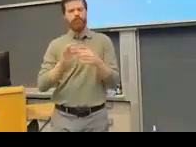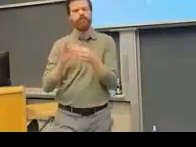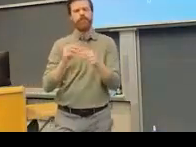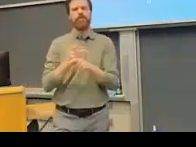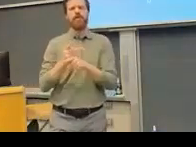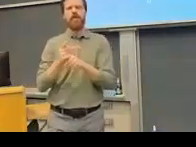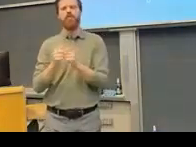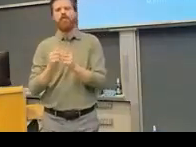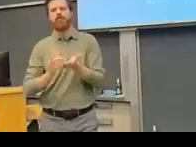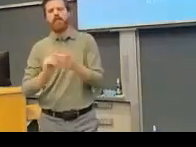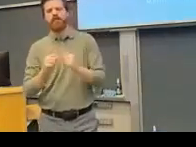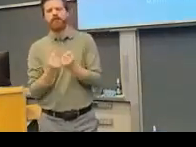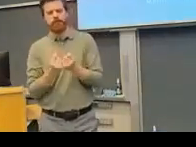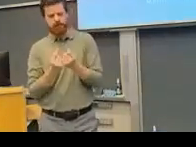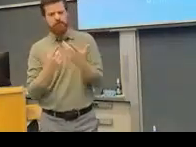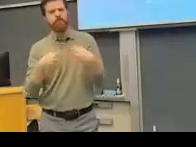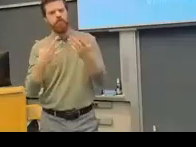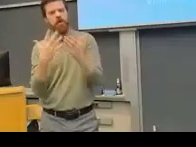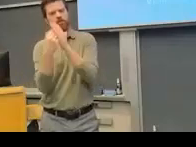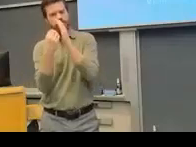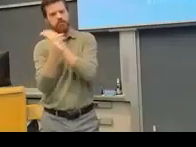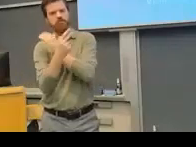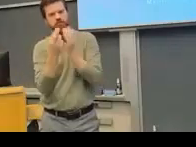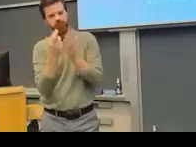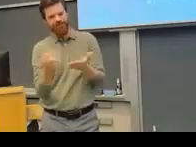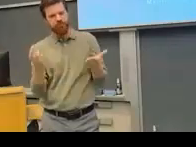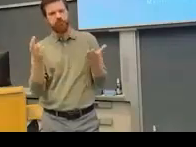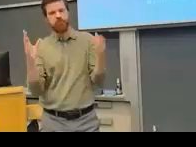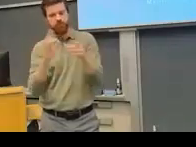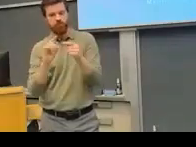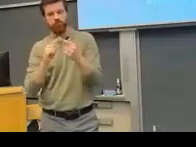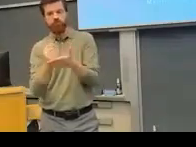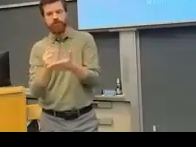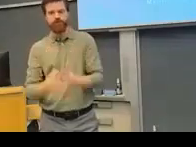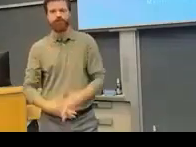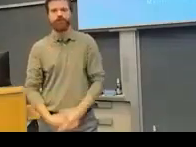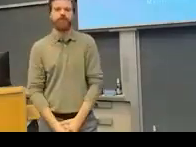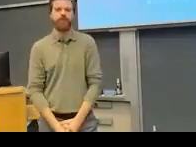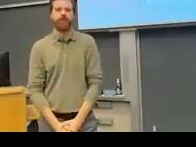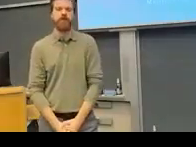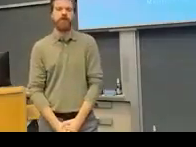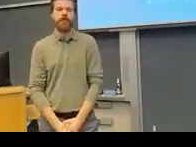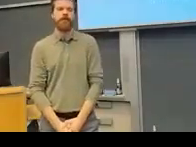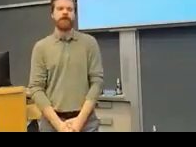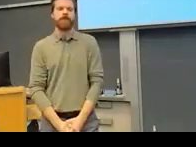the medical team providing outside resources and getting patients connected to treatment um my main